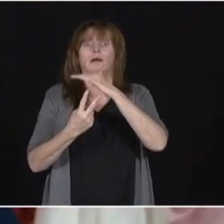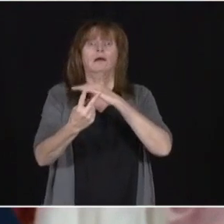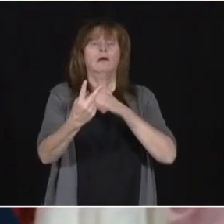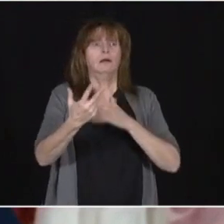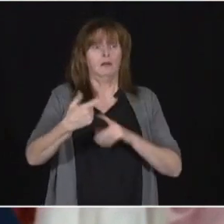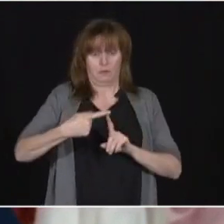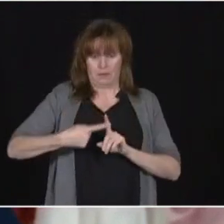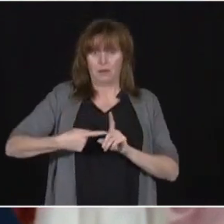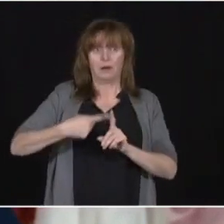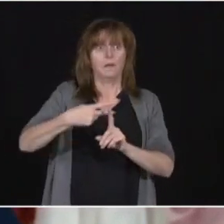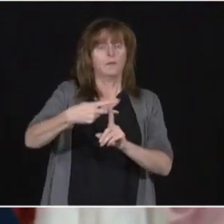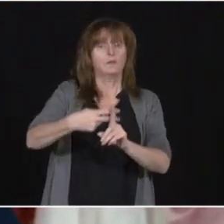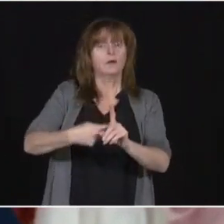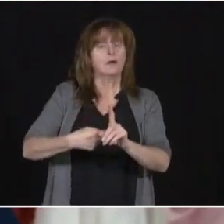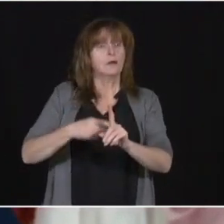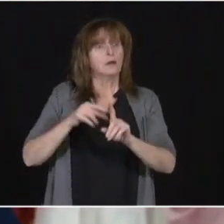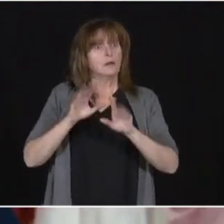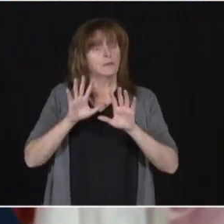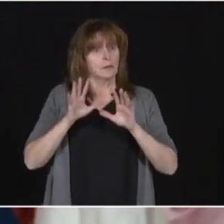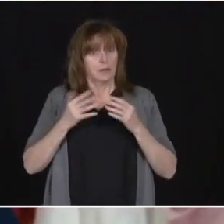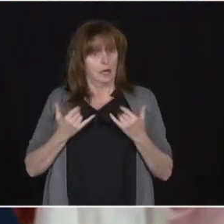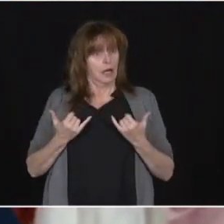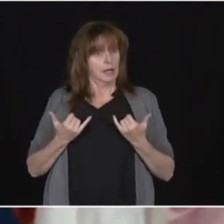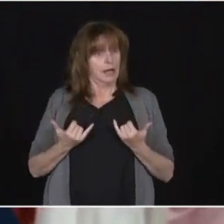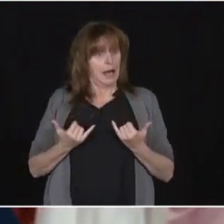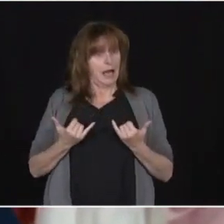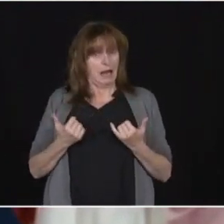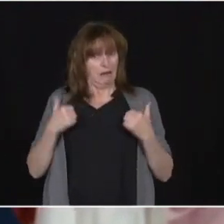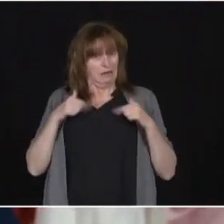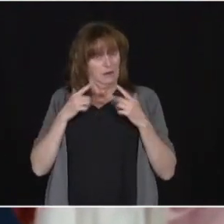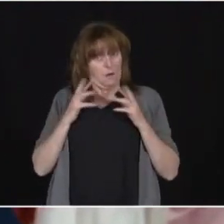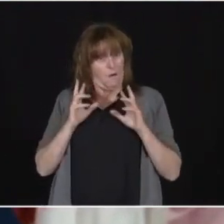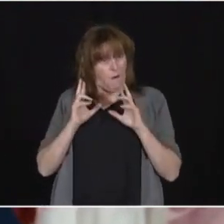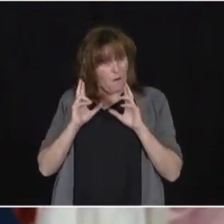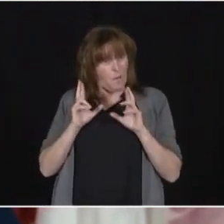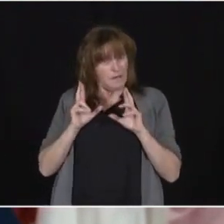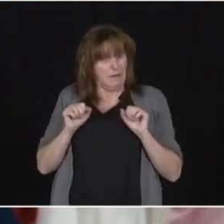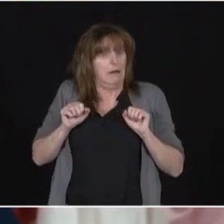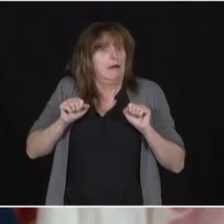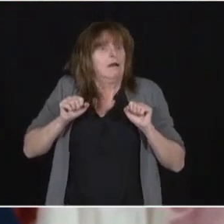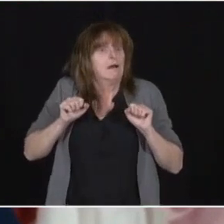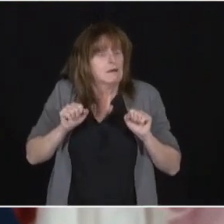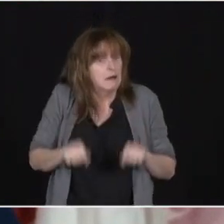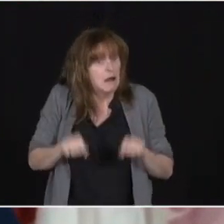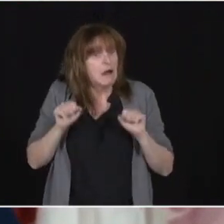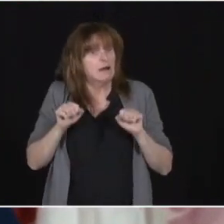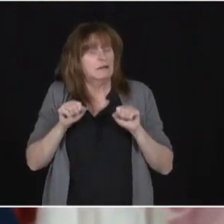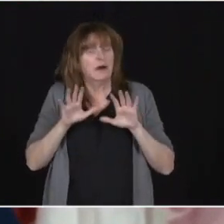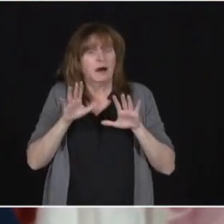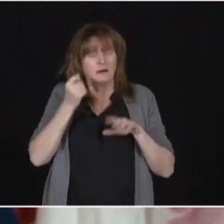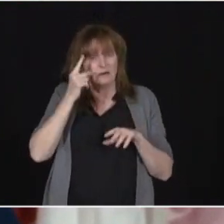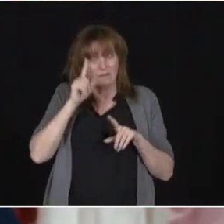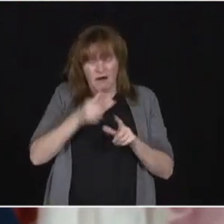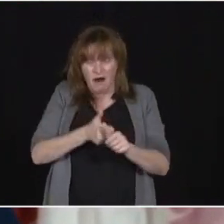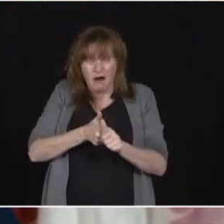But right now we are gearing up to kids going to take him with very strict to date camp with very strict